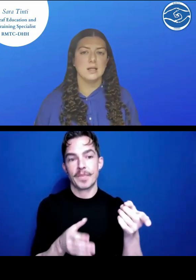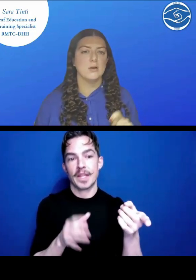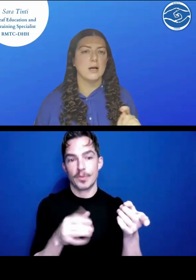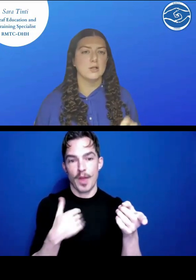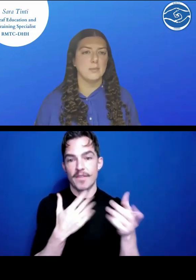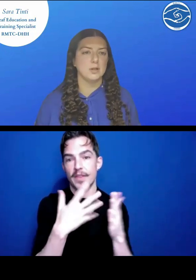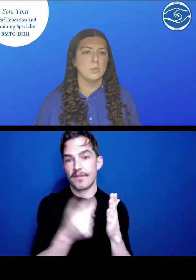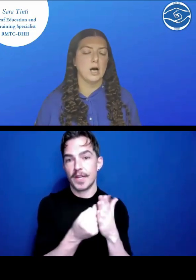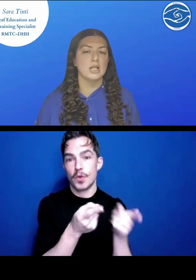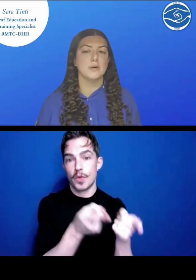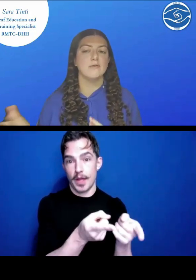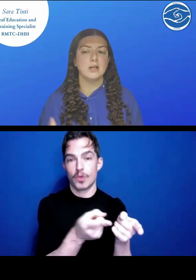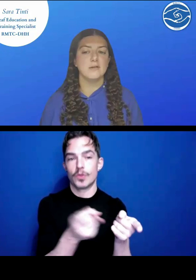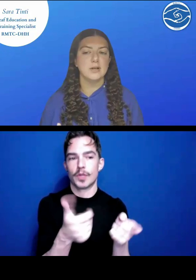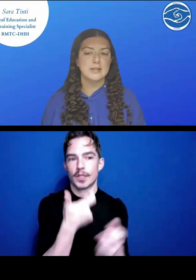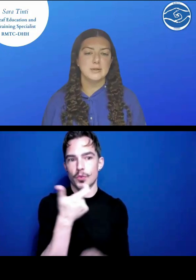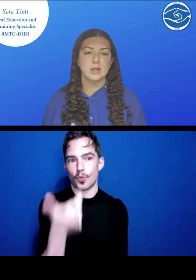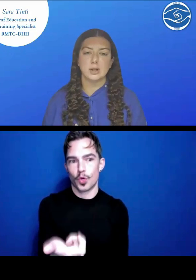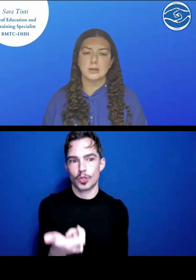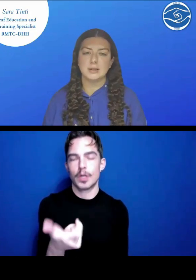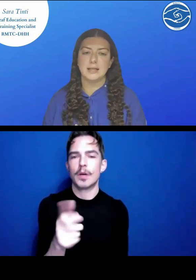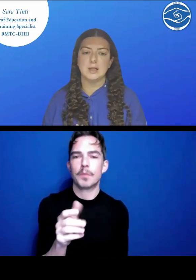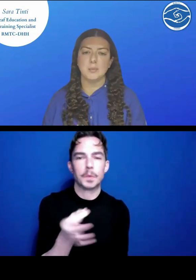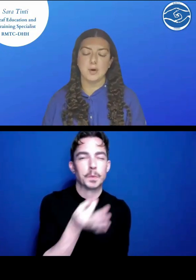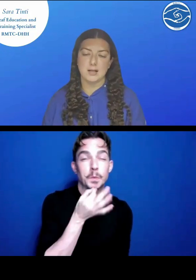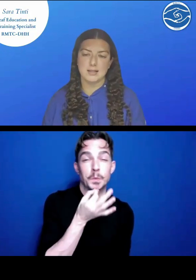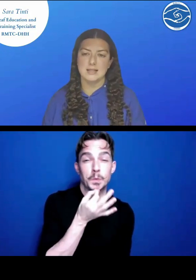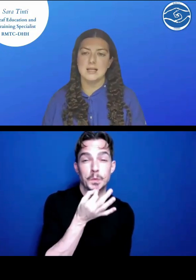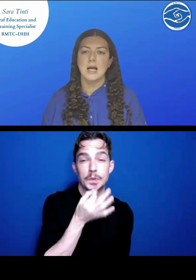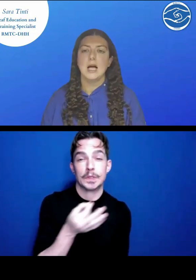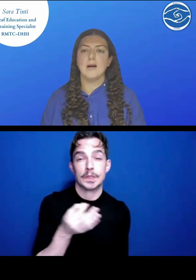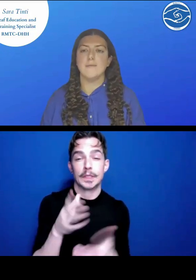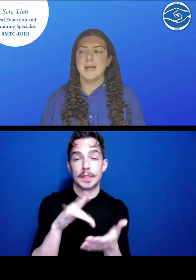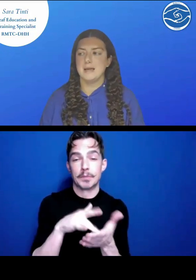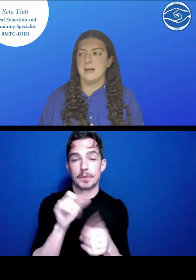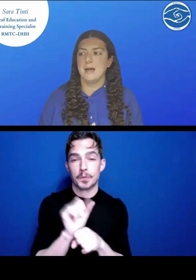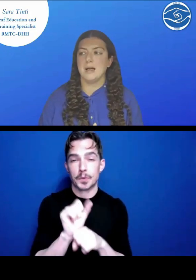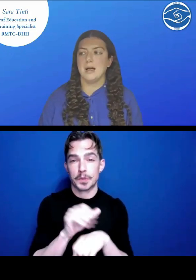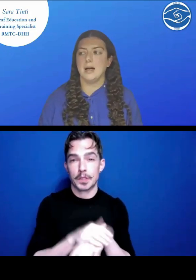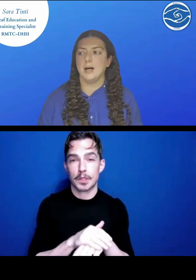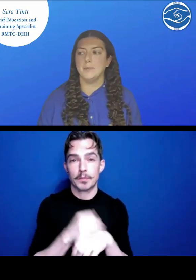that you guys are able to watch, but very very soon. We are currently in the process of making